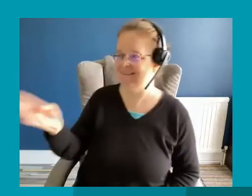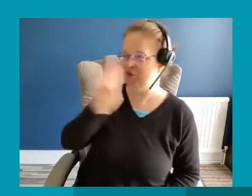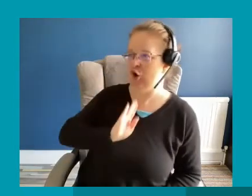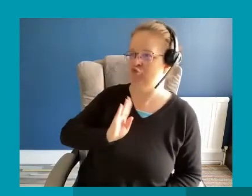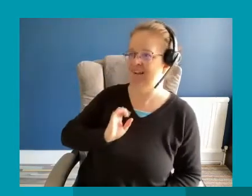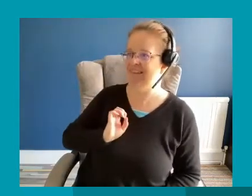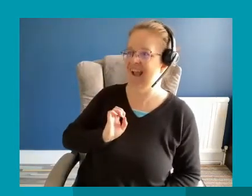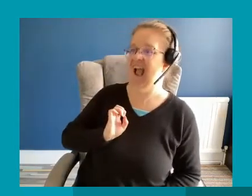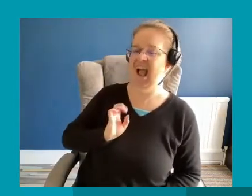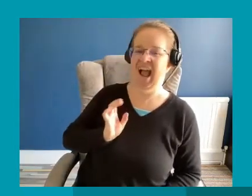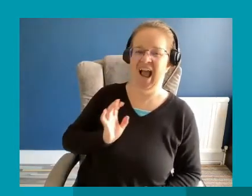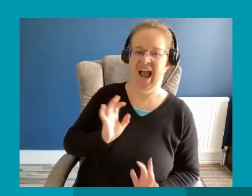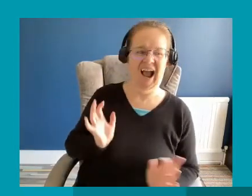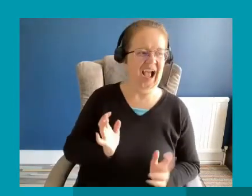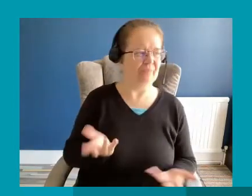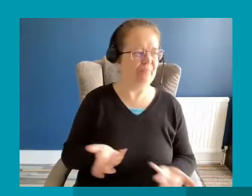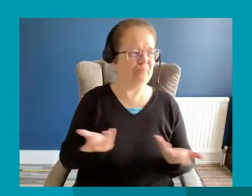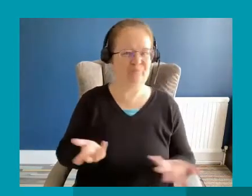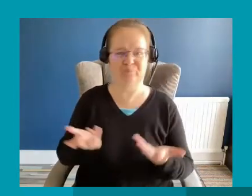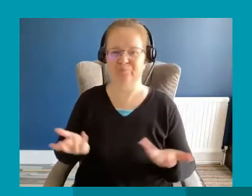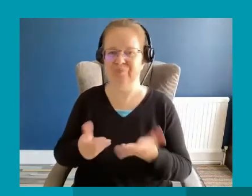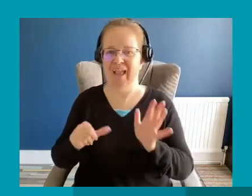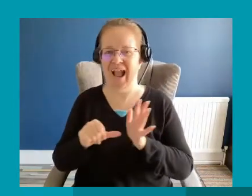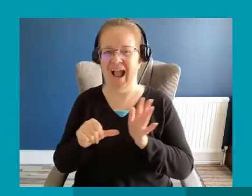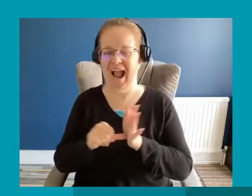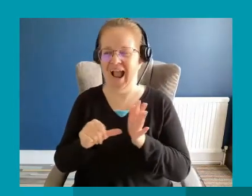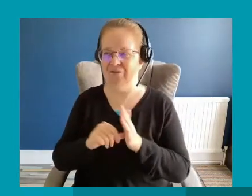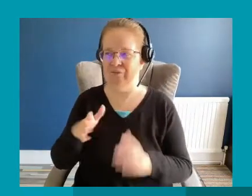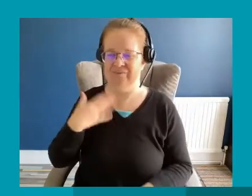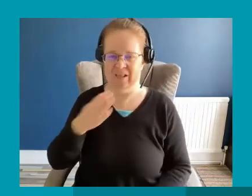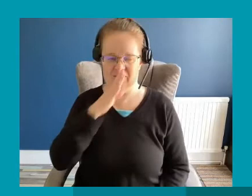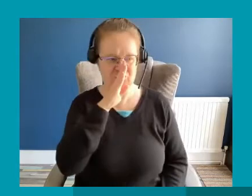it and it can be very confronting. And then maybe you feel cornered.